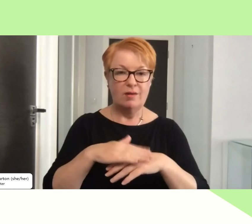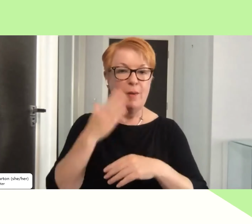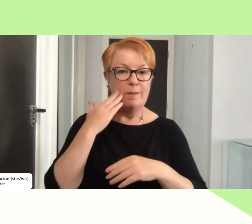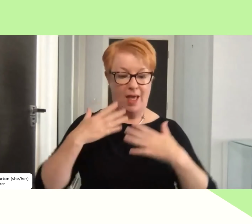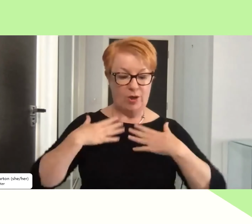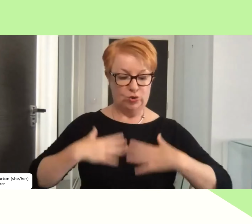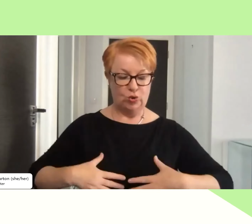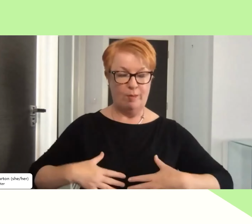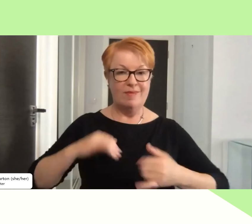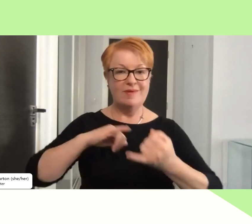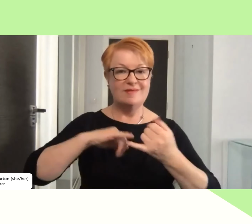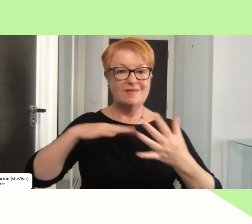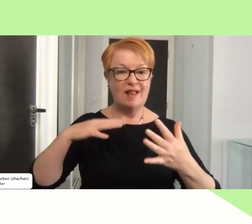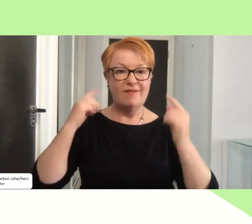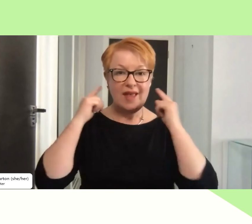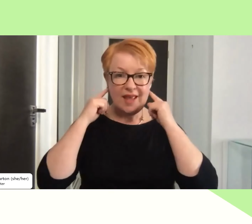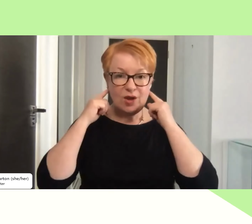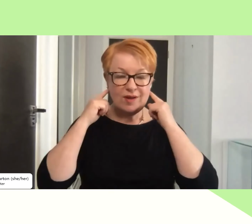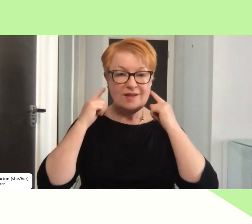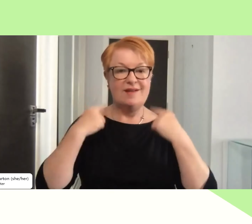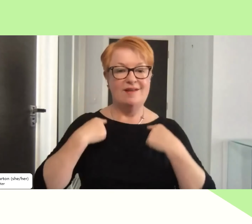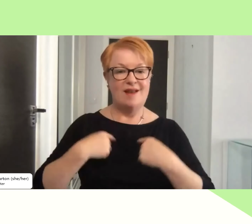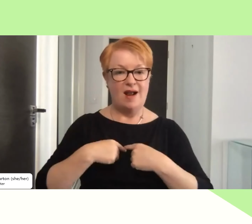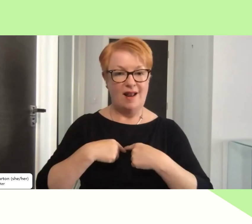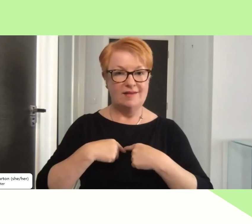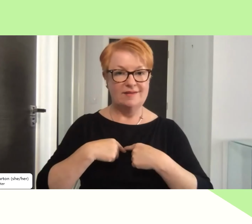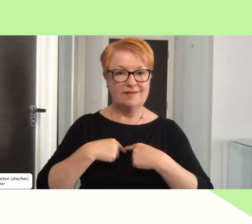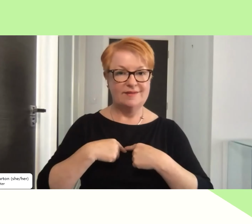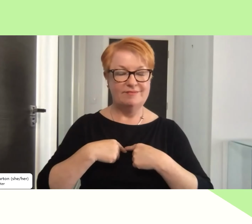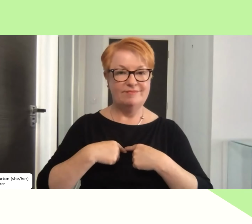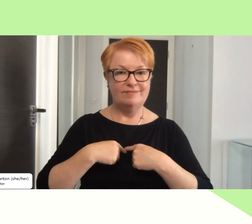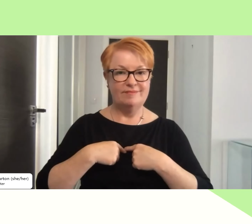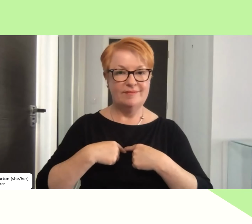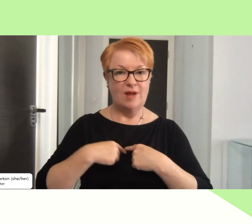and a necklace. My pronouns are she/her.